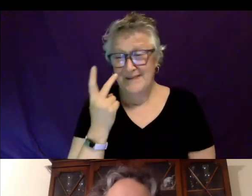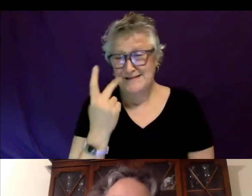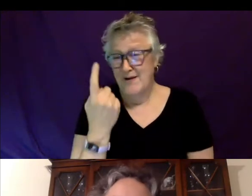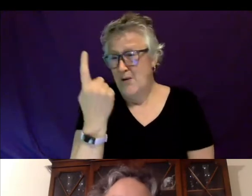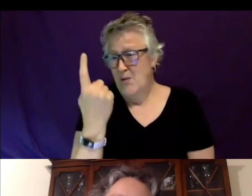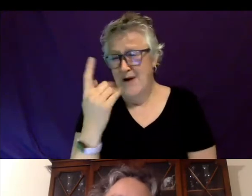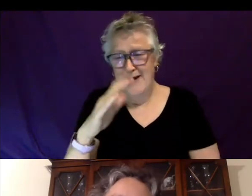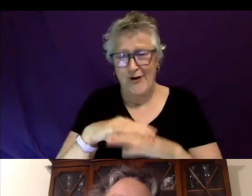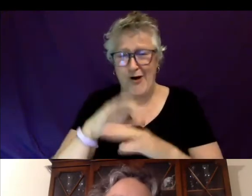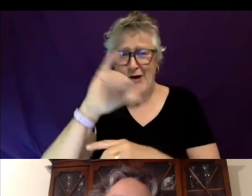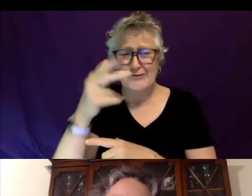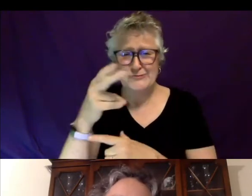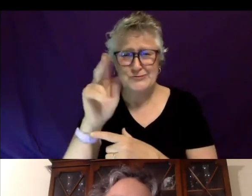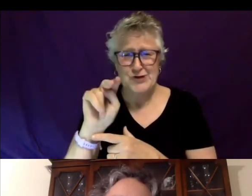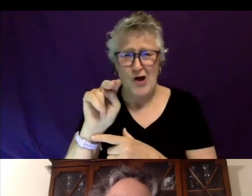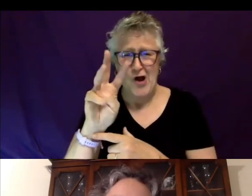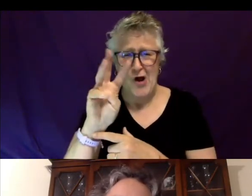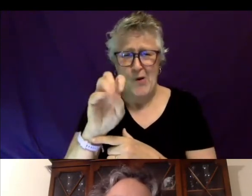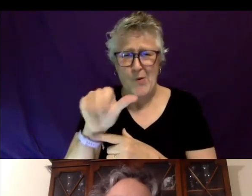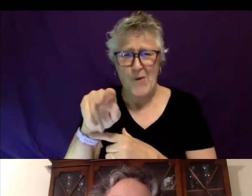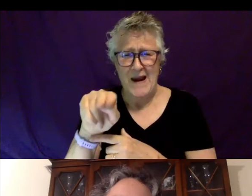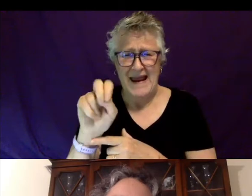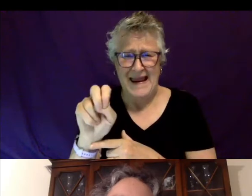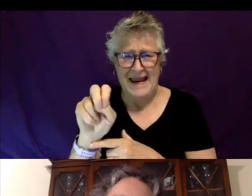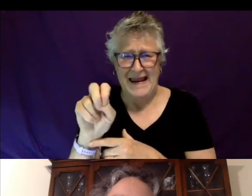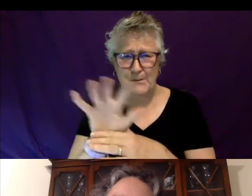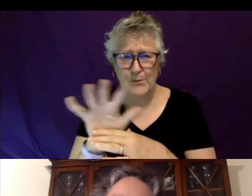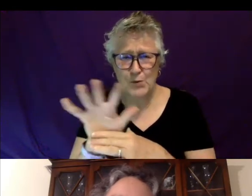three, and just all of a sudden I couldn't think of anything but horses.